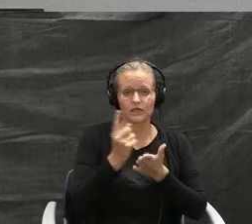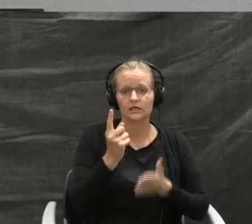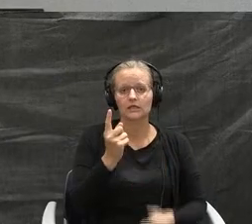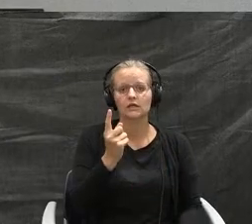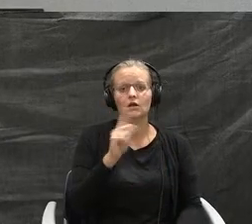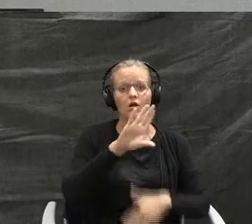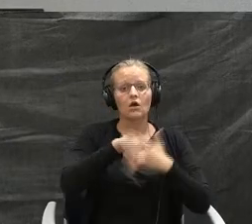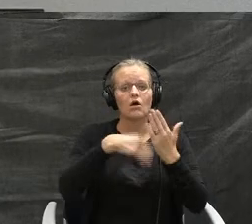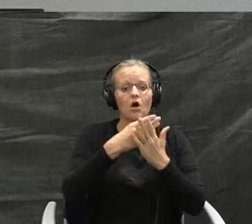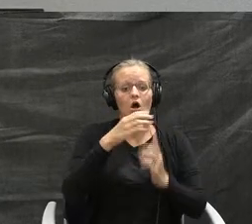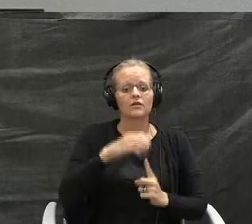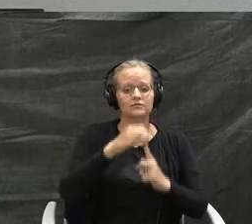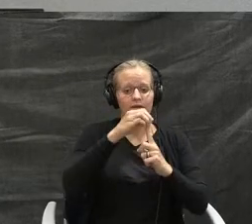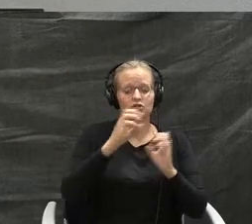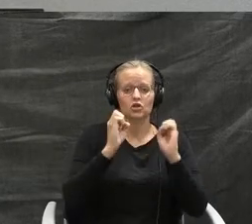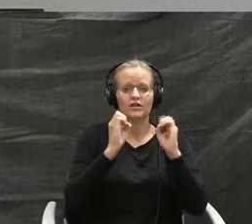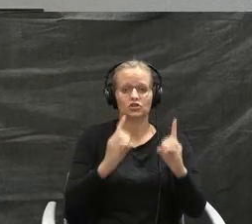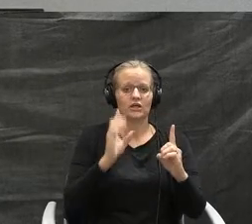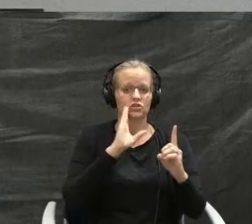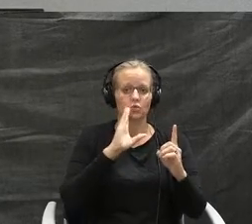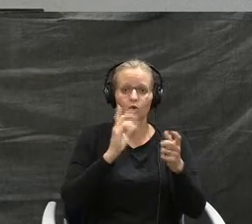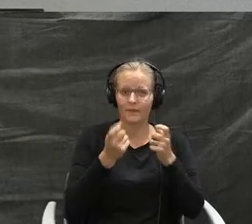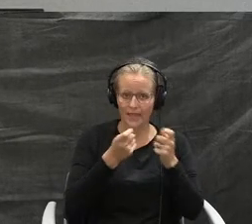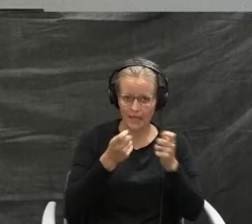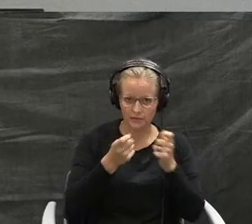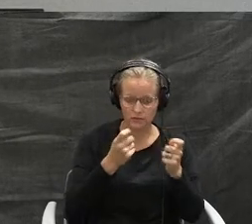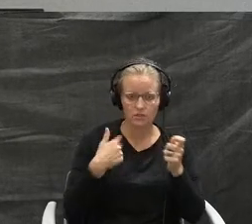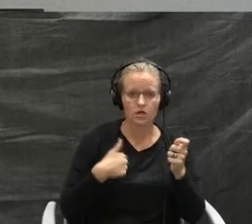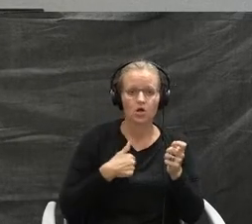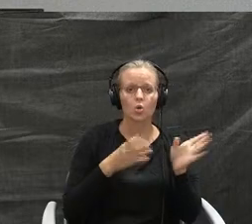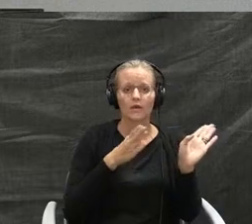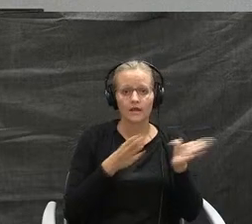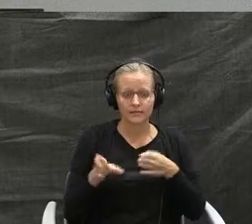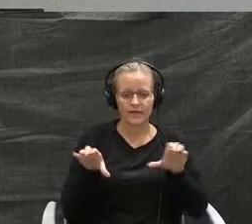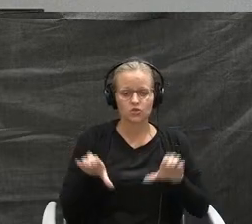handled were planning to do 1400 iep meetings before school